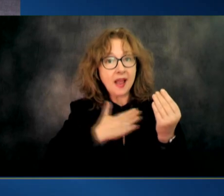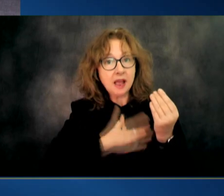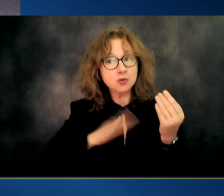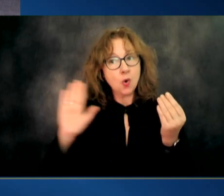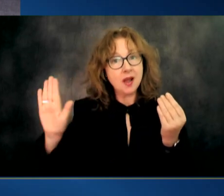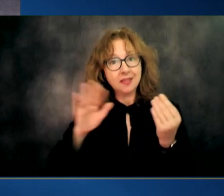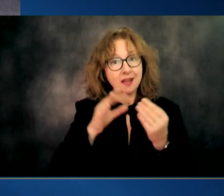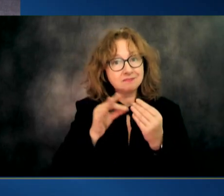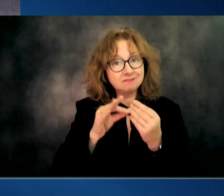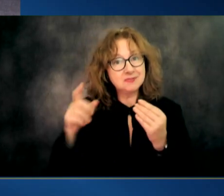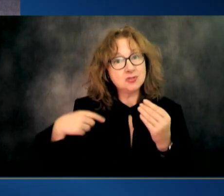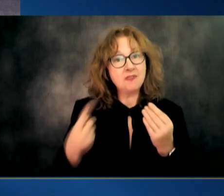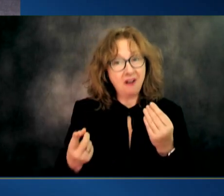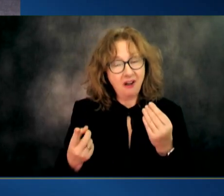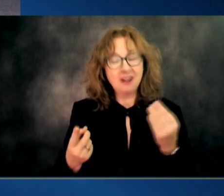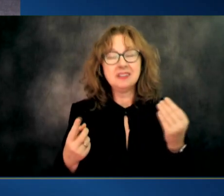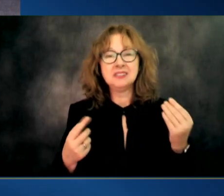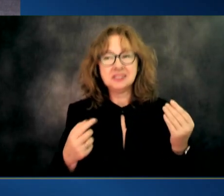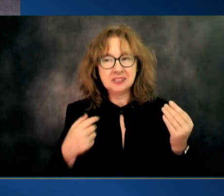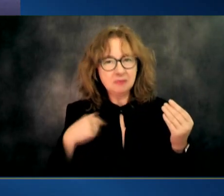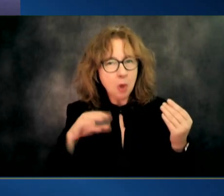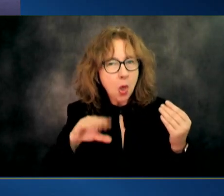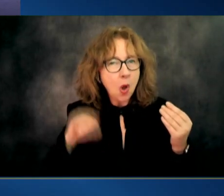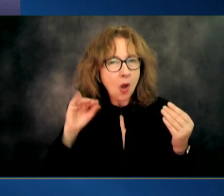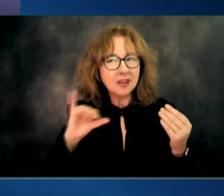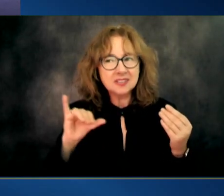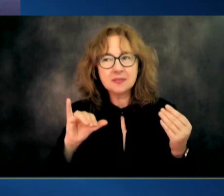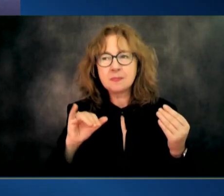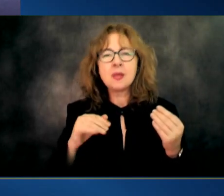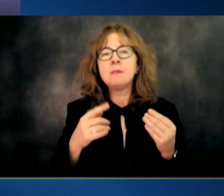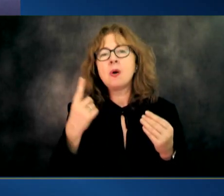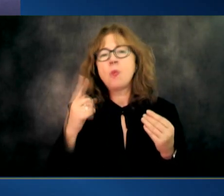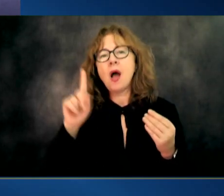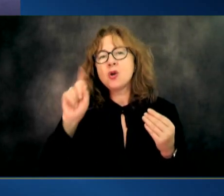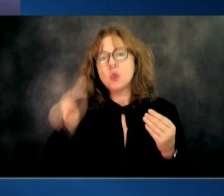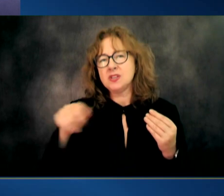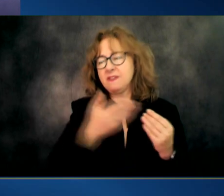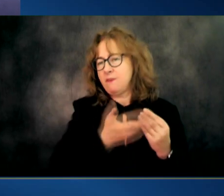and I've learned quite a bit. But the one question I had for each of you is how do